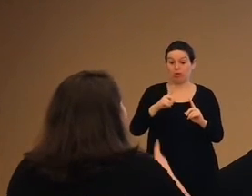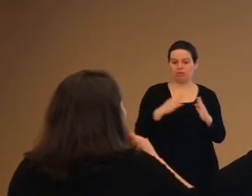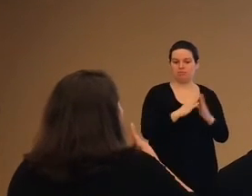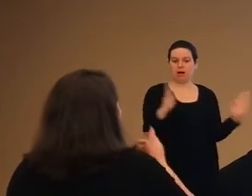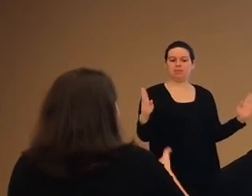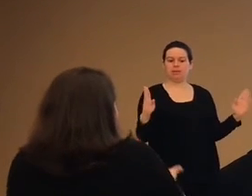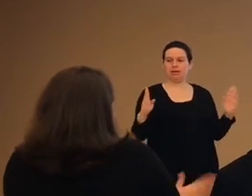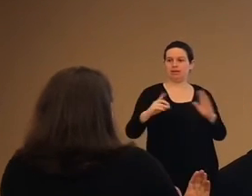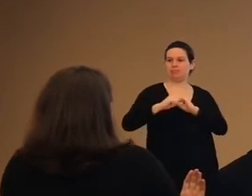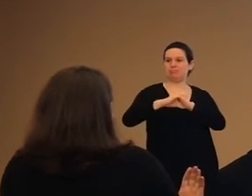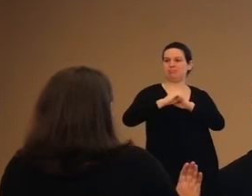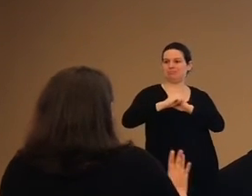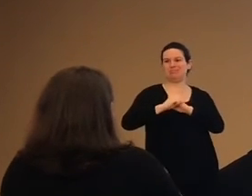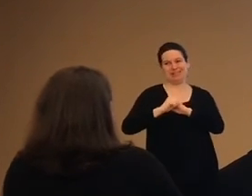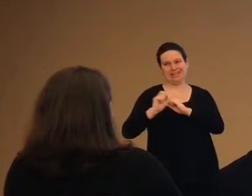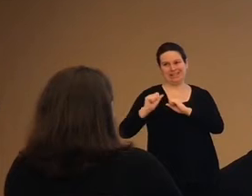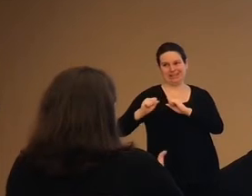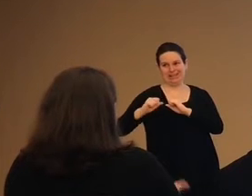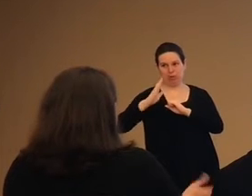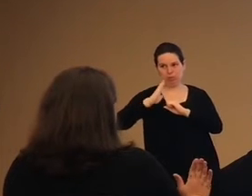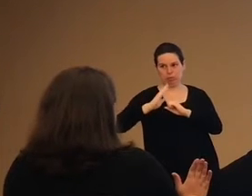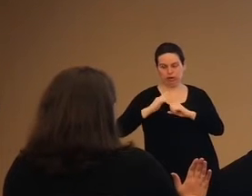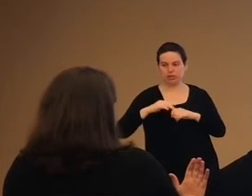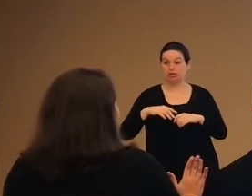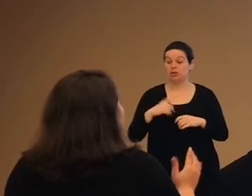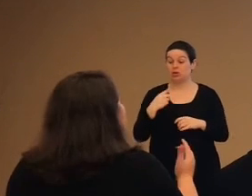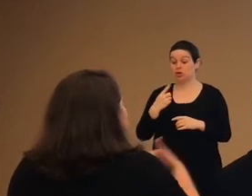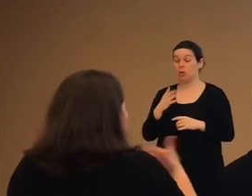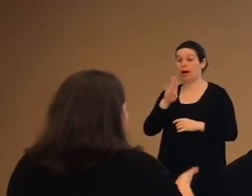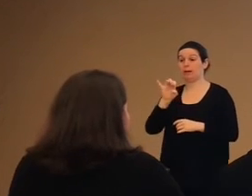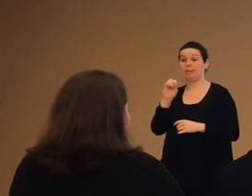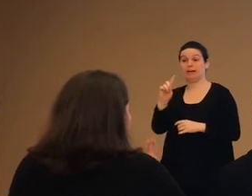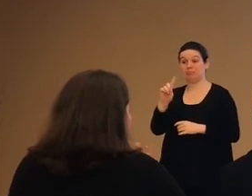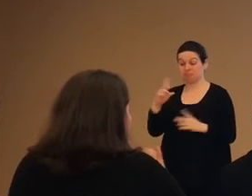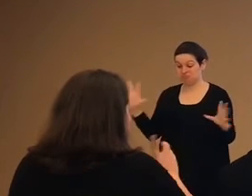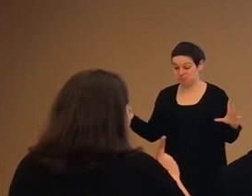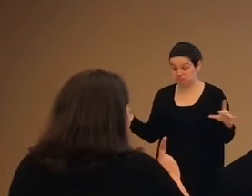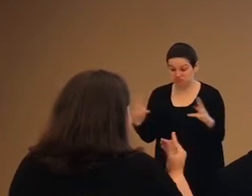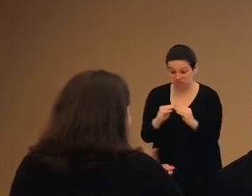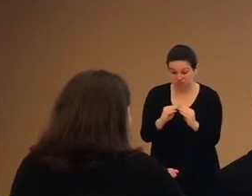so I put a bit together that had everything my coworker needed and